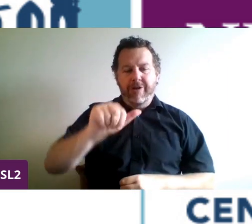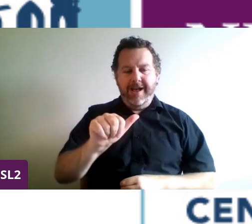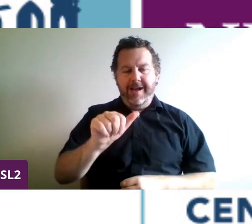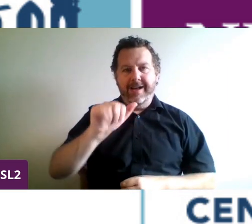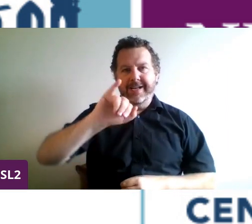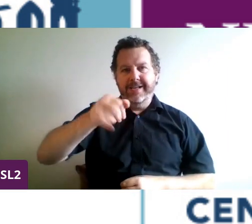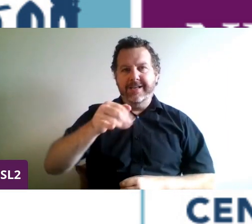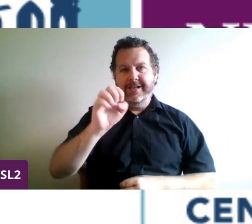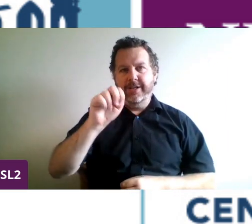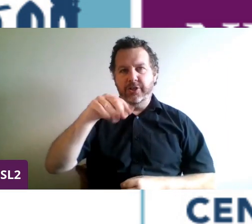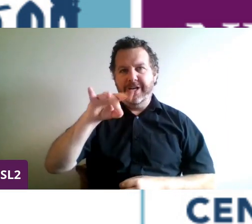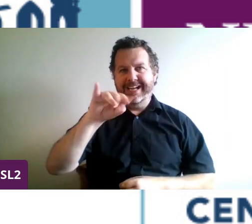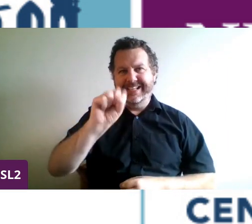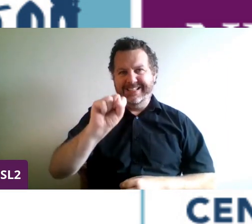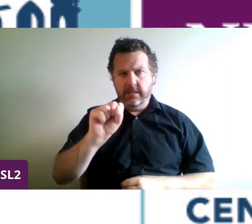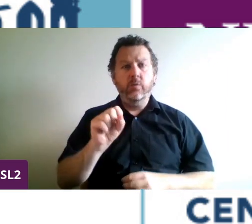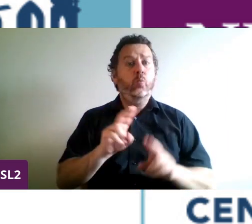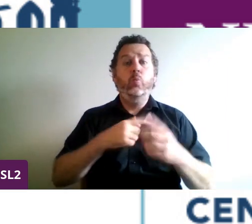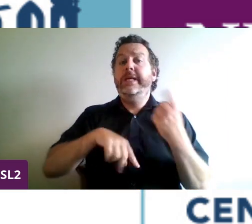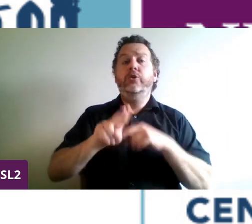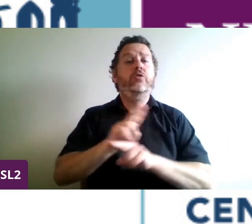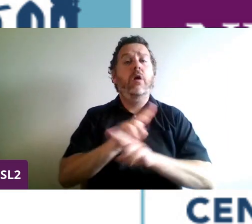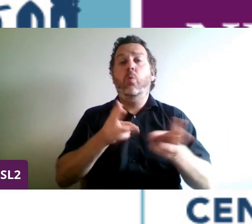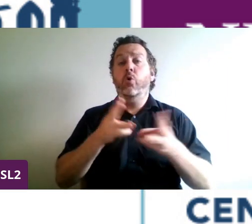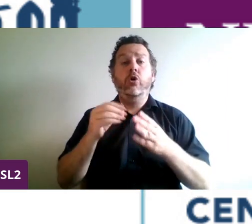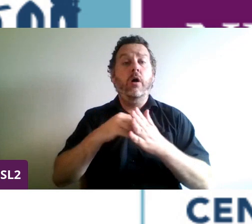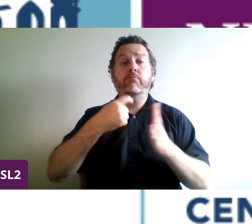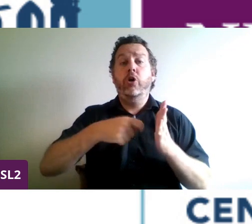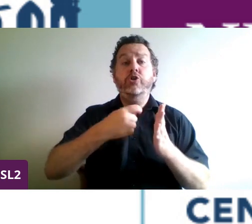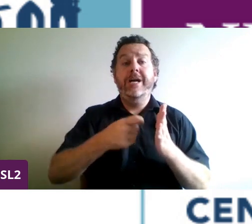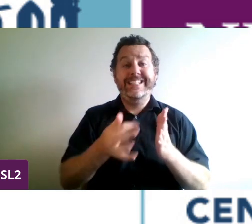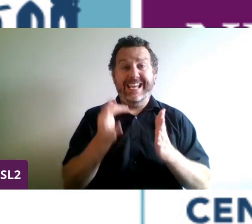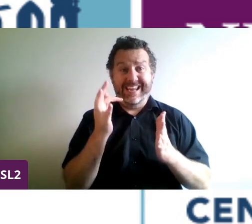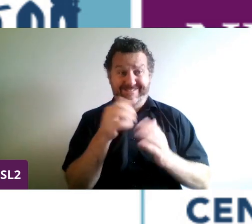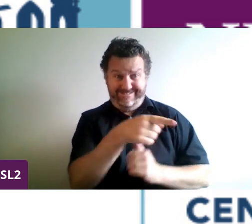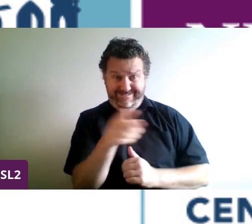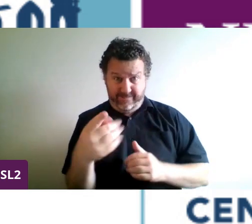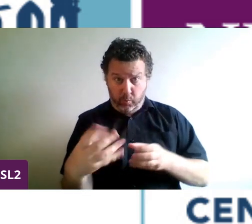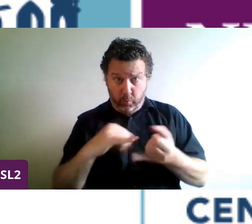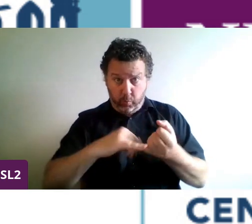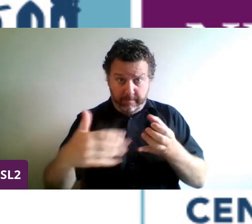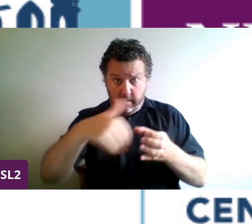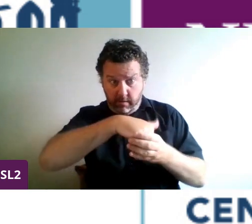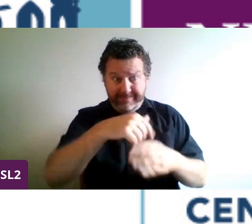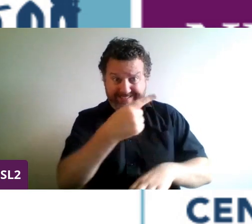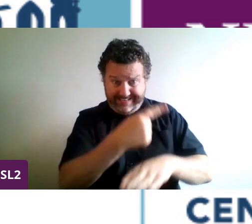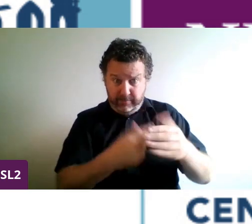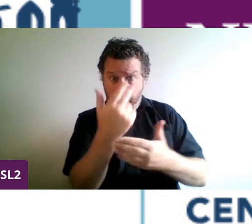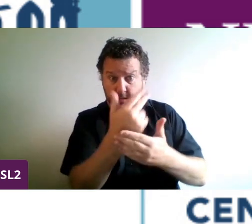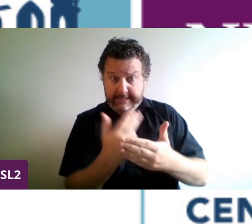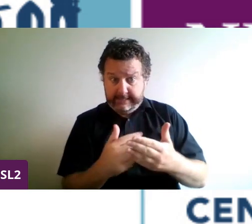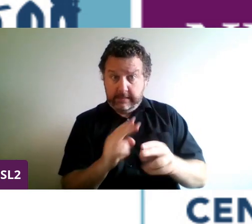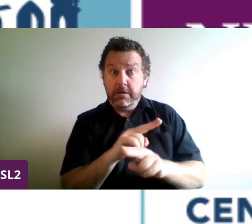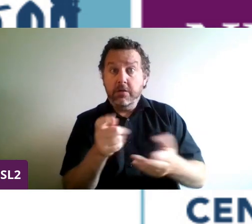Maria Jenkins, saying we should not work on projects unless disabled participant artists are paid, also paid,